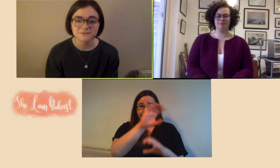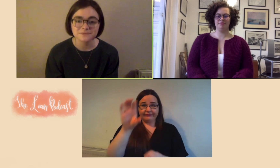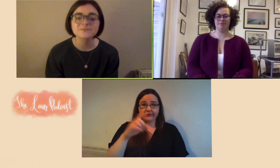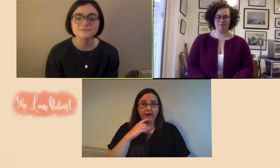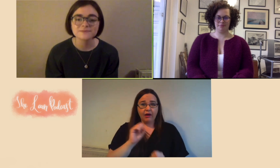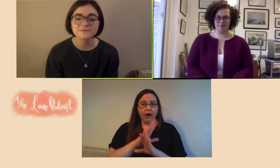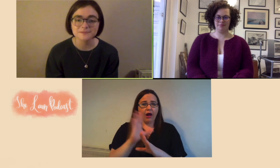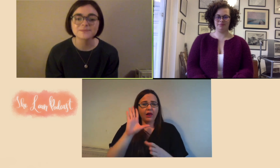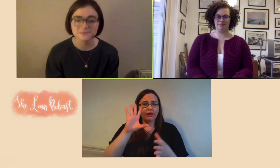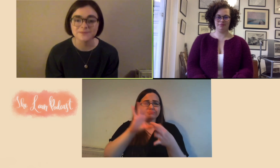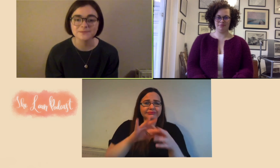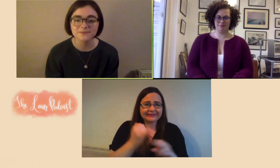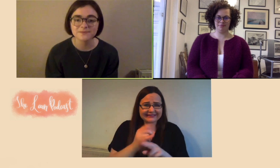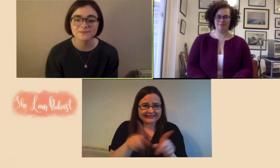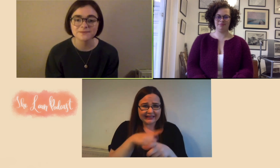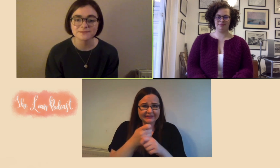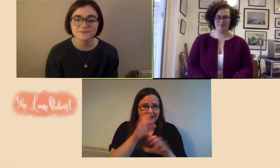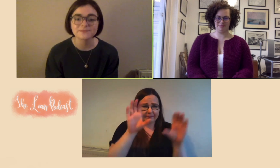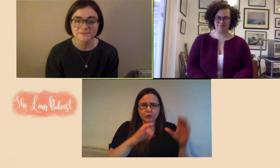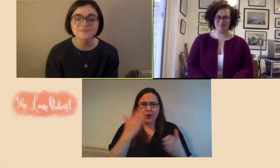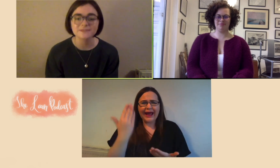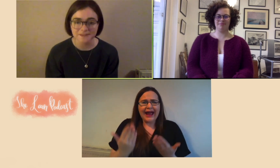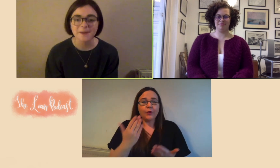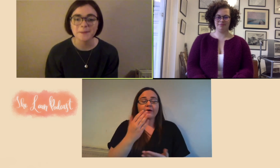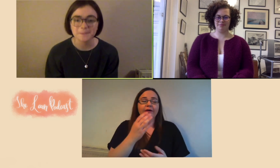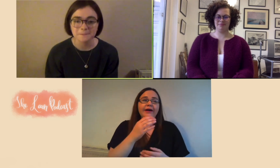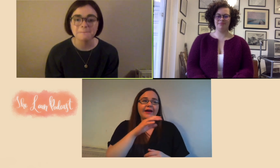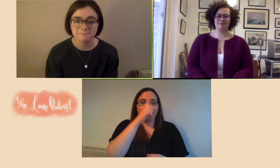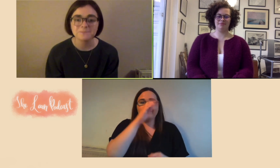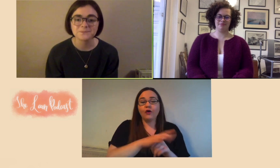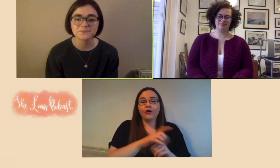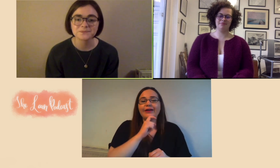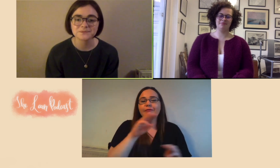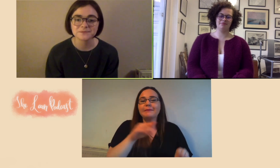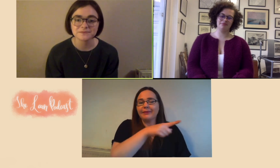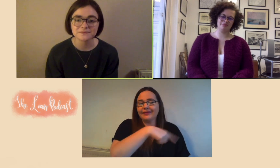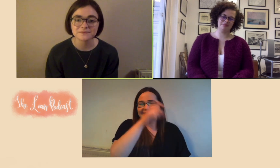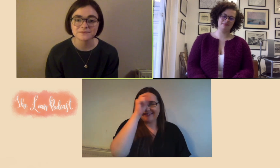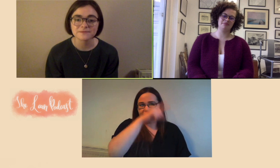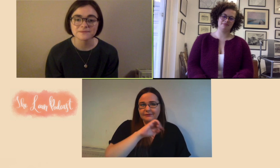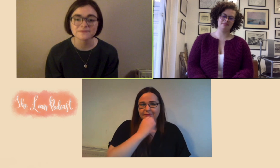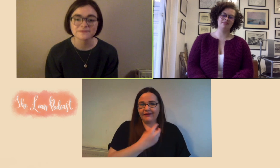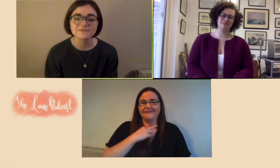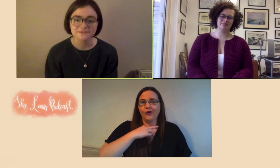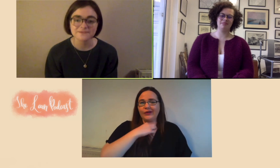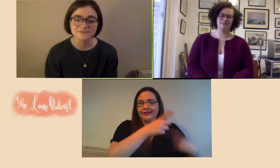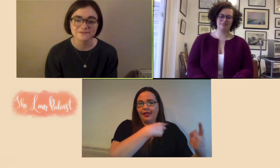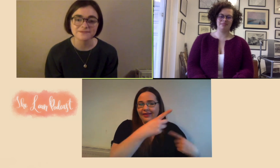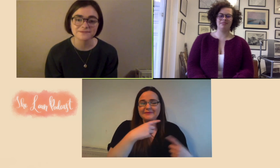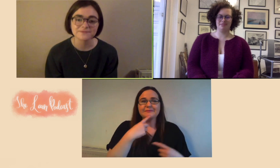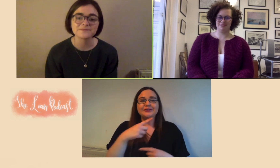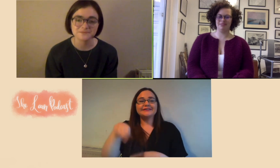on an online meeting and everyone logs in at the same time and all the kind of videos are just logging in. And I know for hearing people